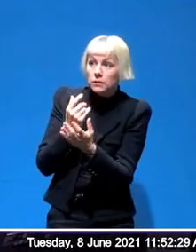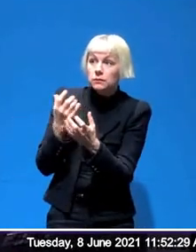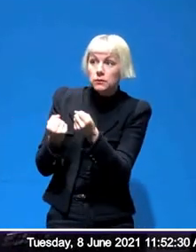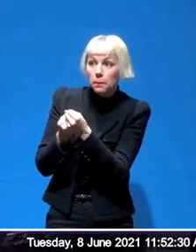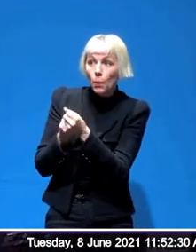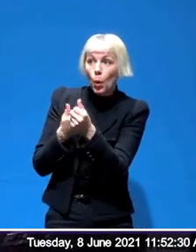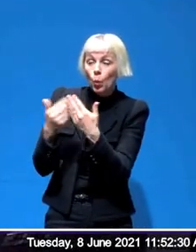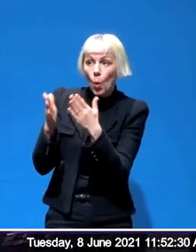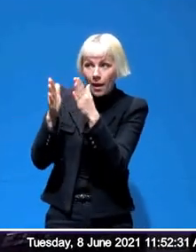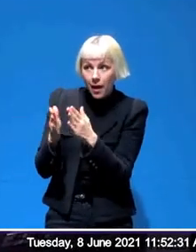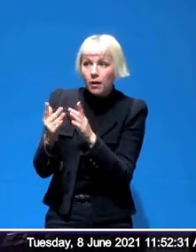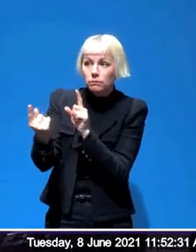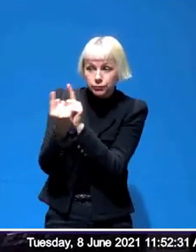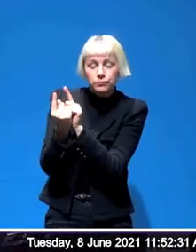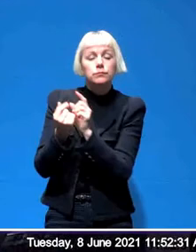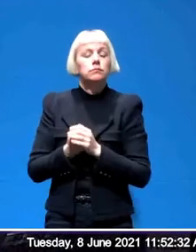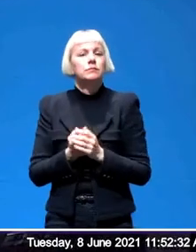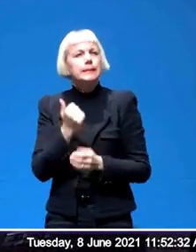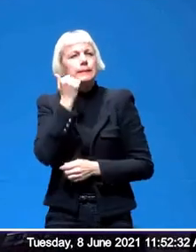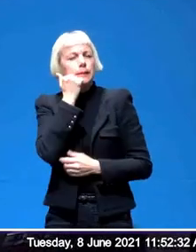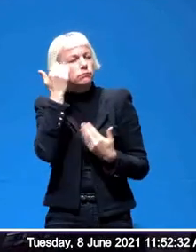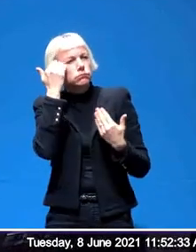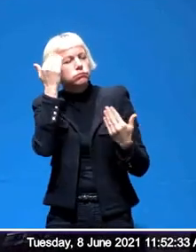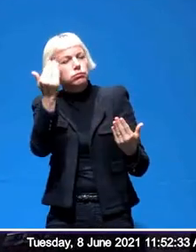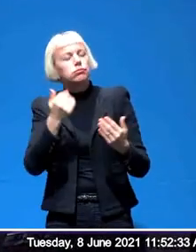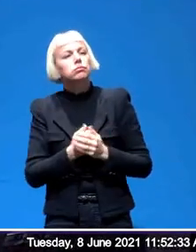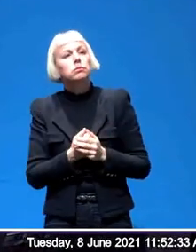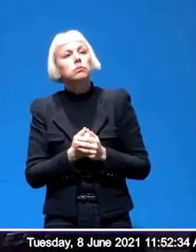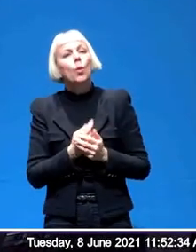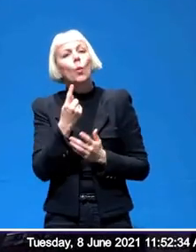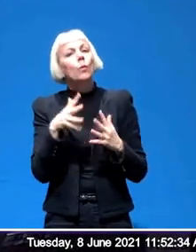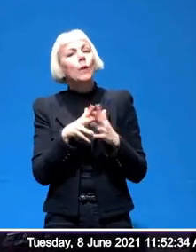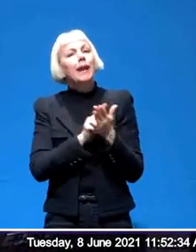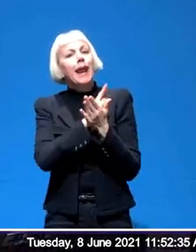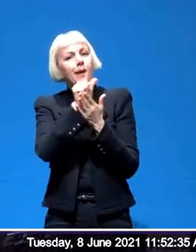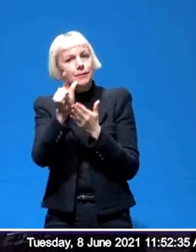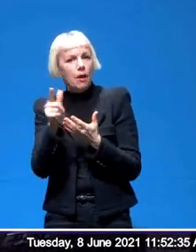I do not remember the date, but just over a week after I received the form,